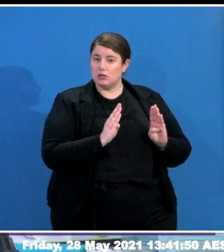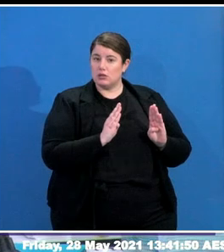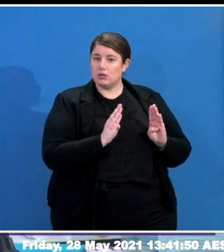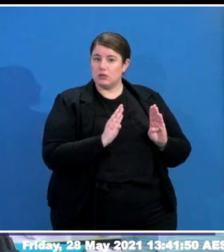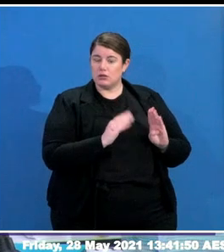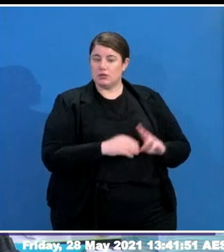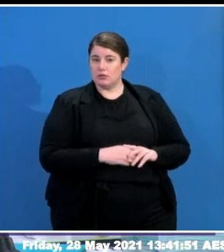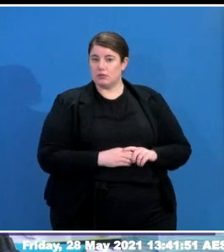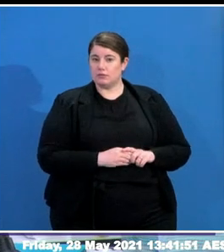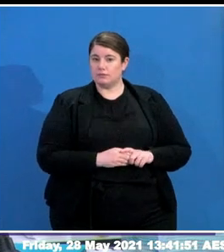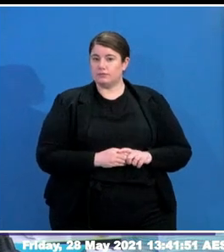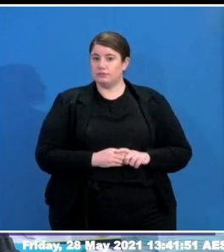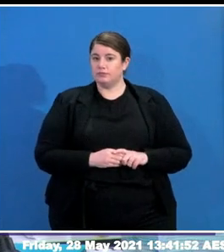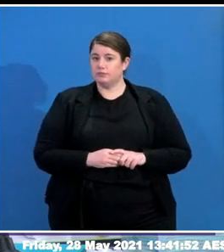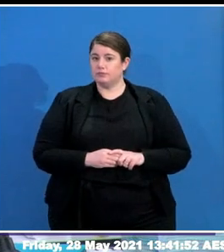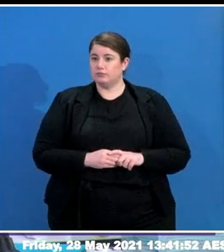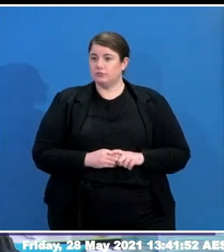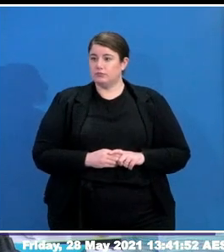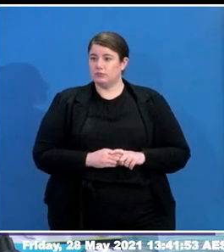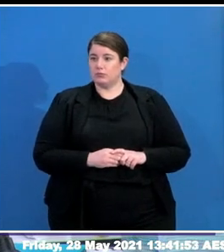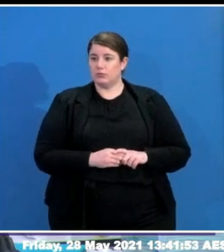provided by the service provider.